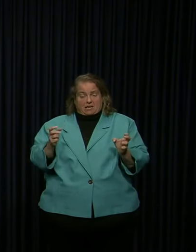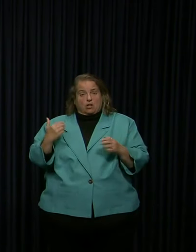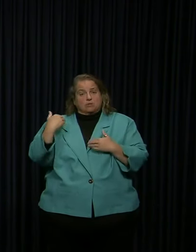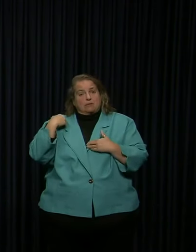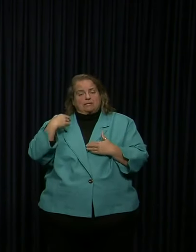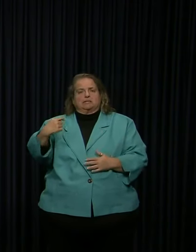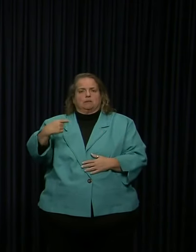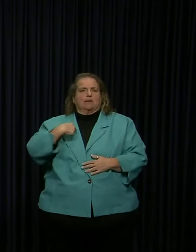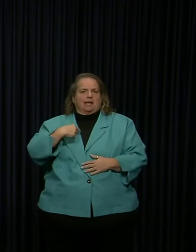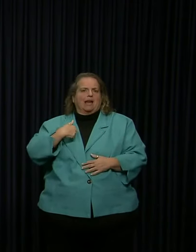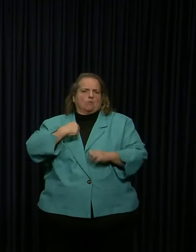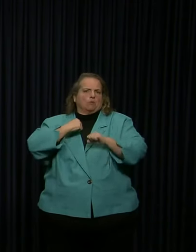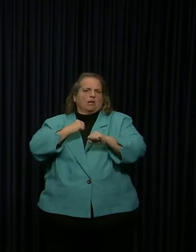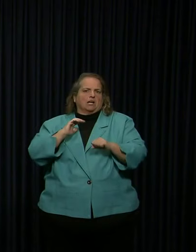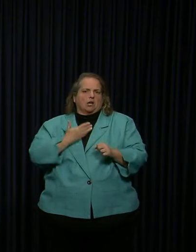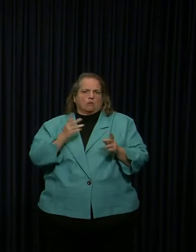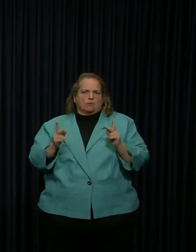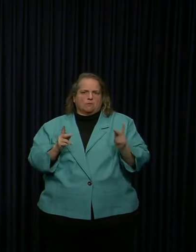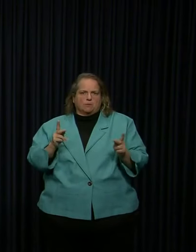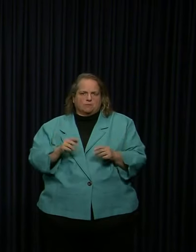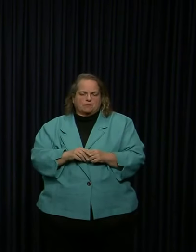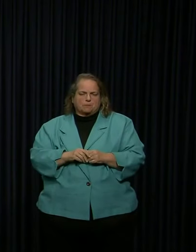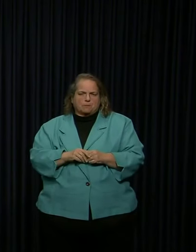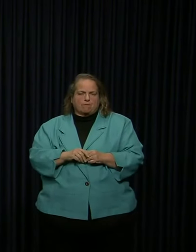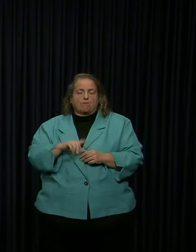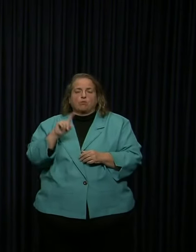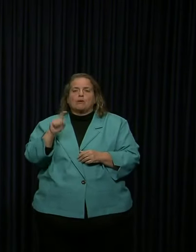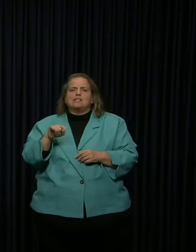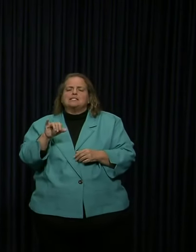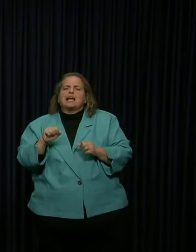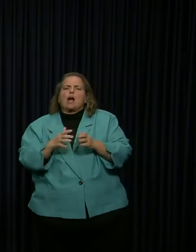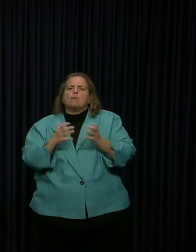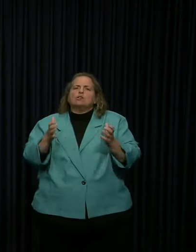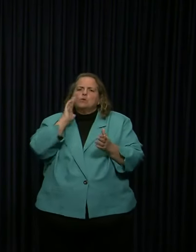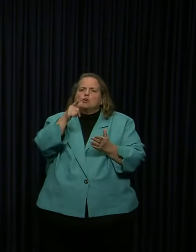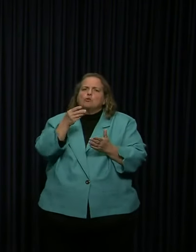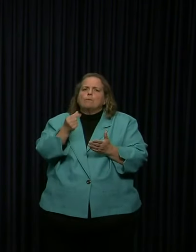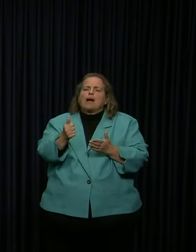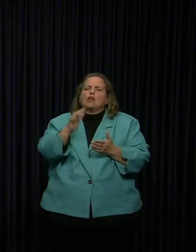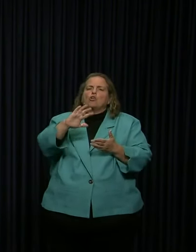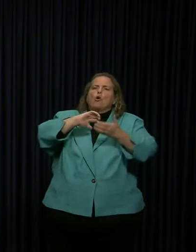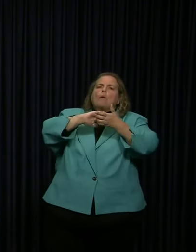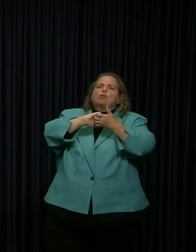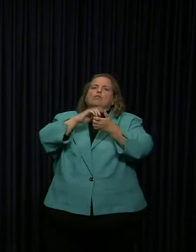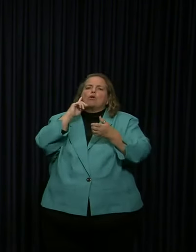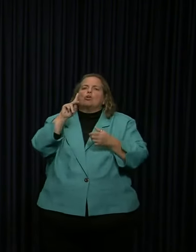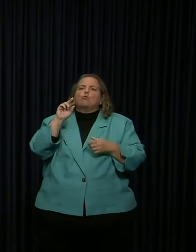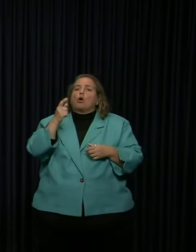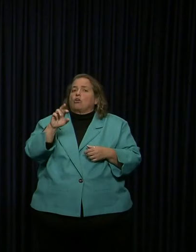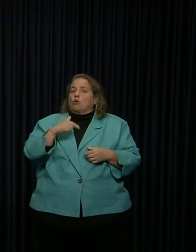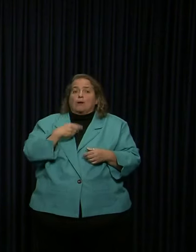OUR GOAL IS 250 A DAY. YOU CAN GO AHEAD AND START SIGNING UP, KNOWING THAT IT